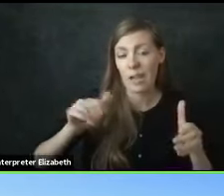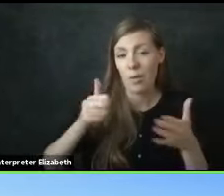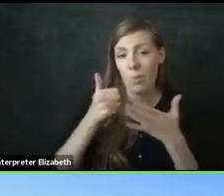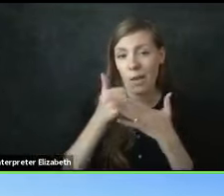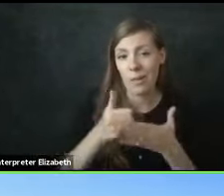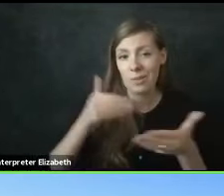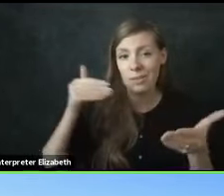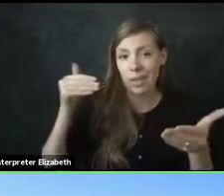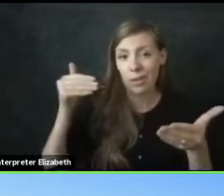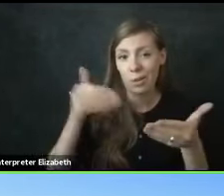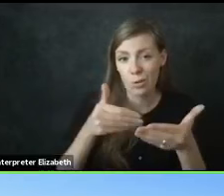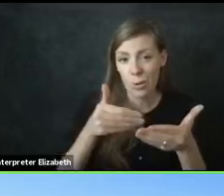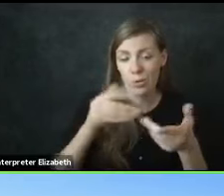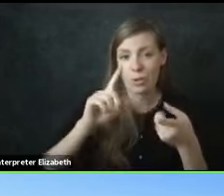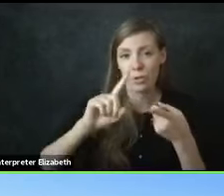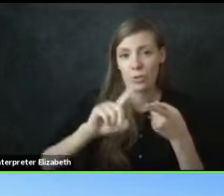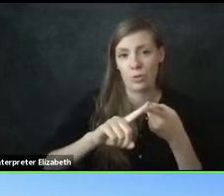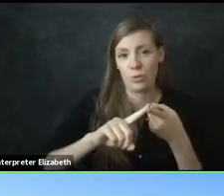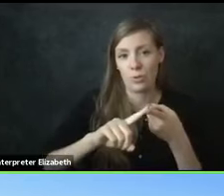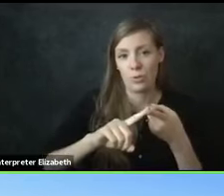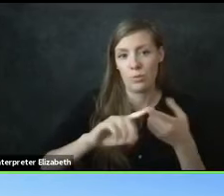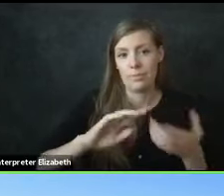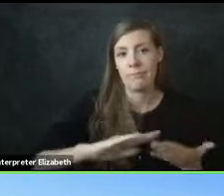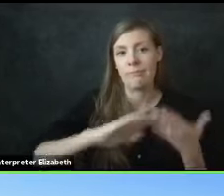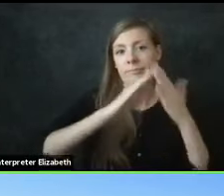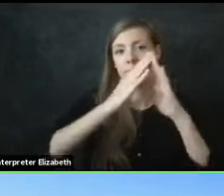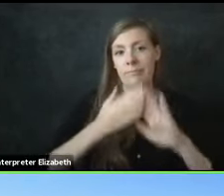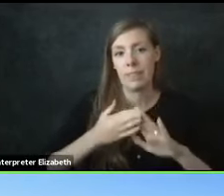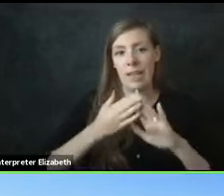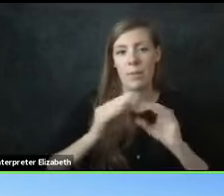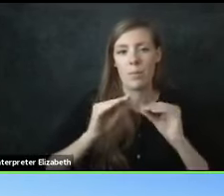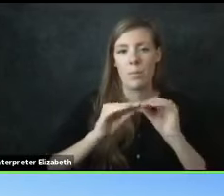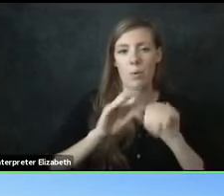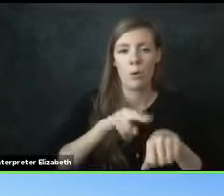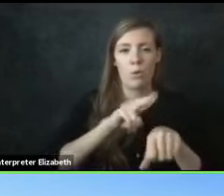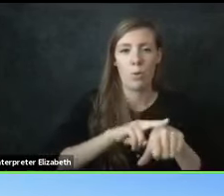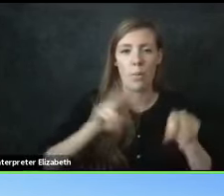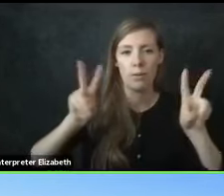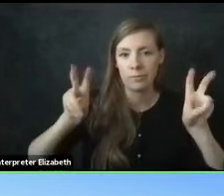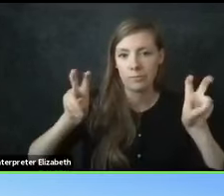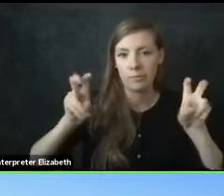community to coming back to normalcy and to being able to control coldly.